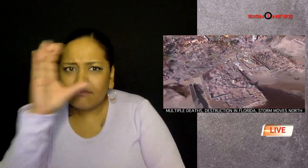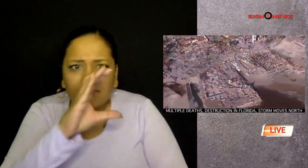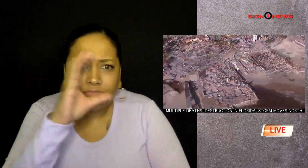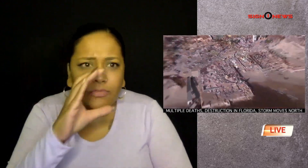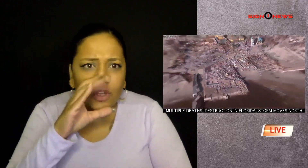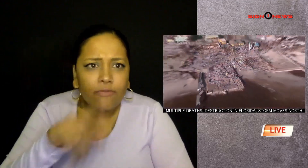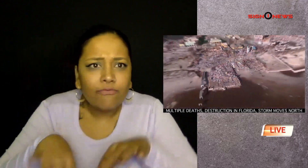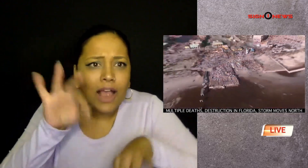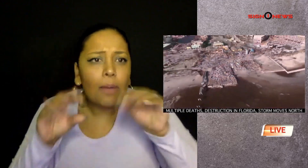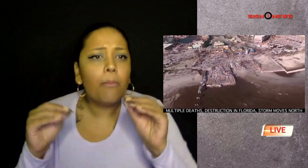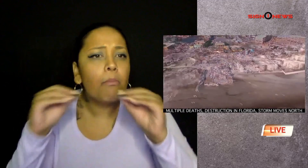find more survivors.